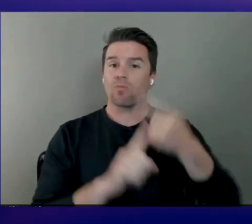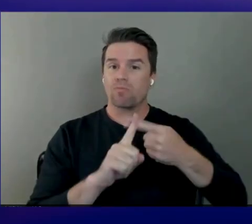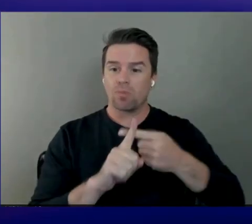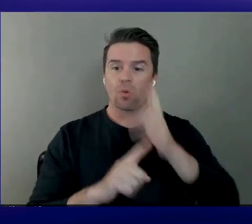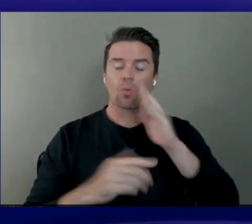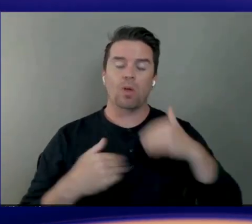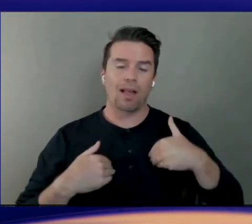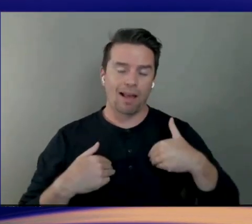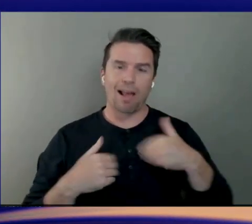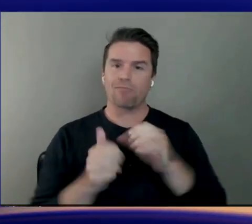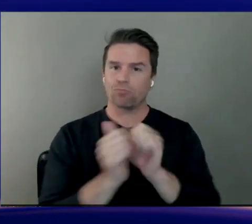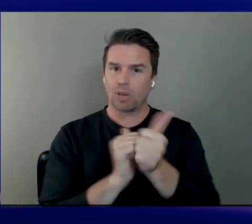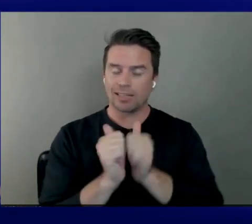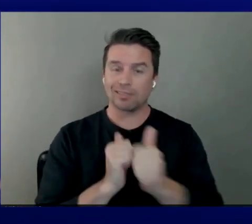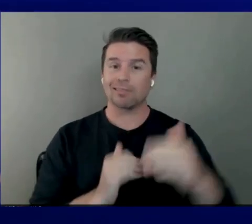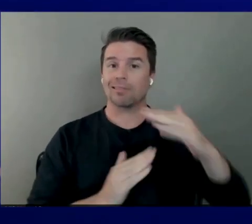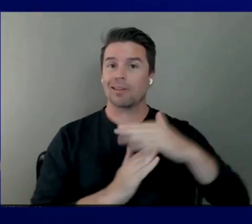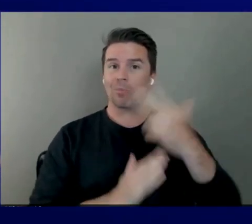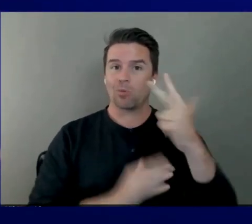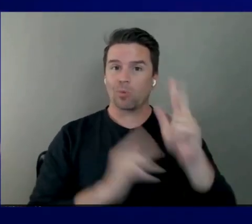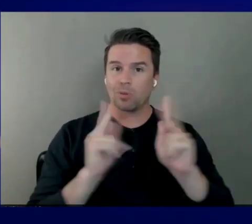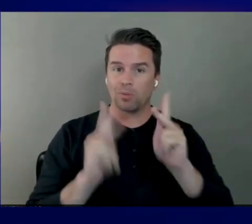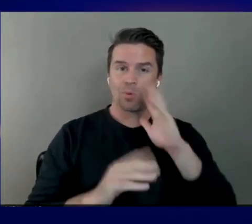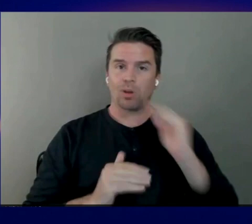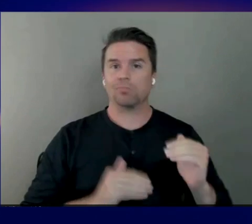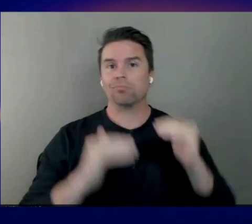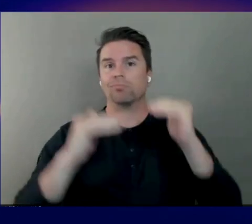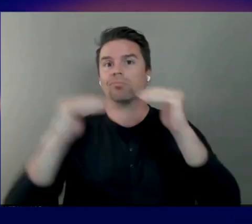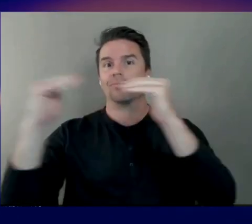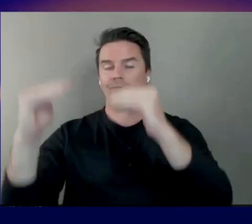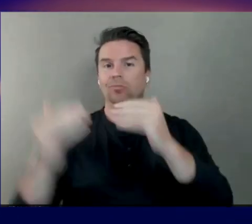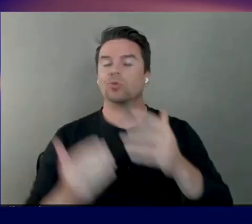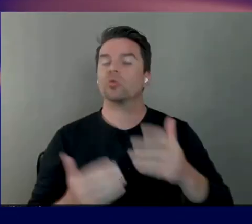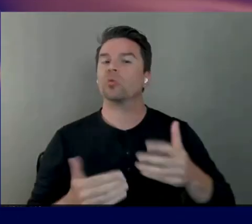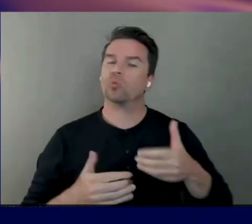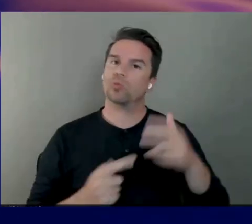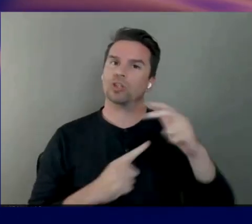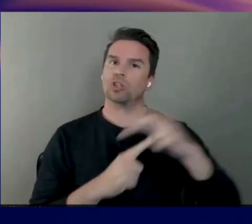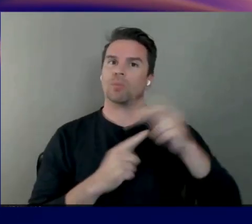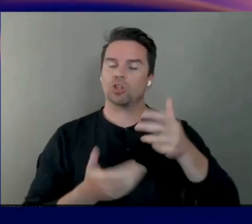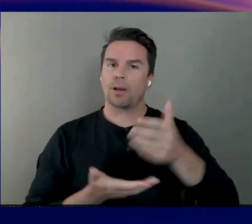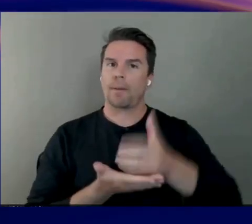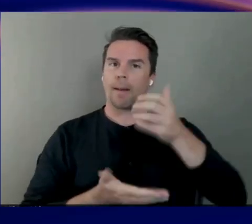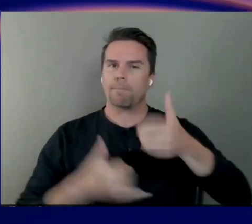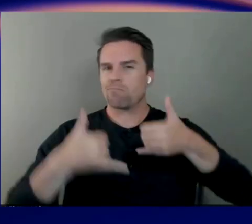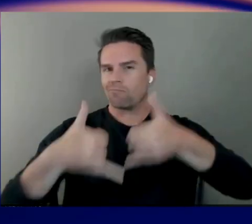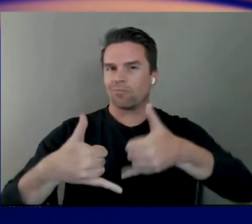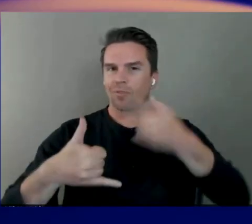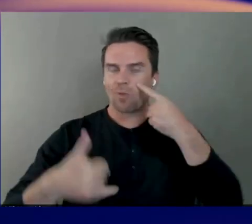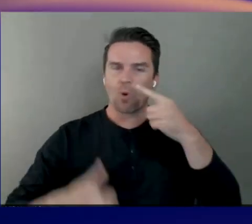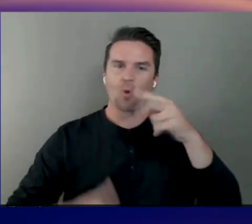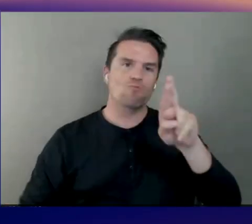will advance to the Championship Cup at re:Invent. [Steve] Oh. It's accessible to anyone,